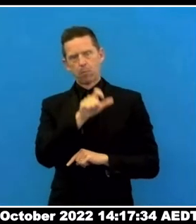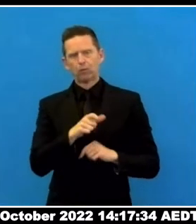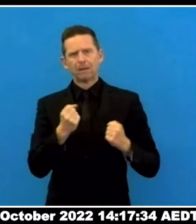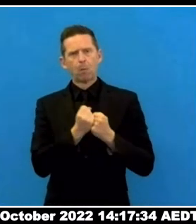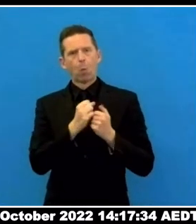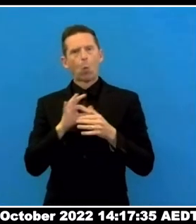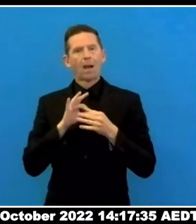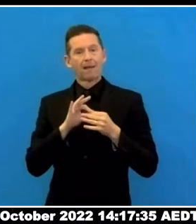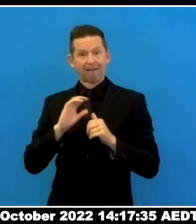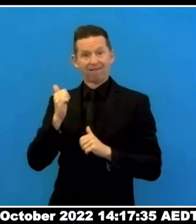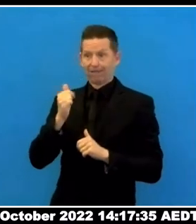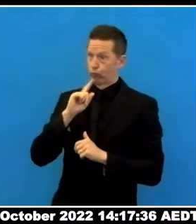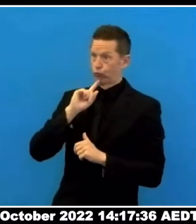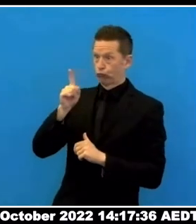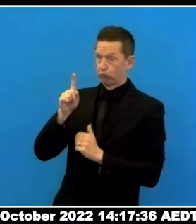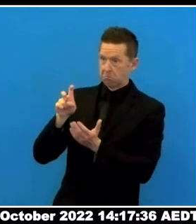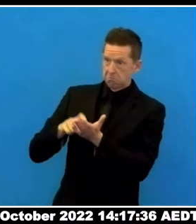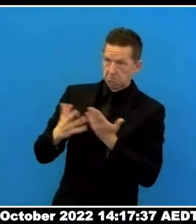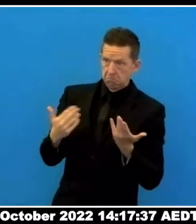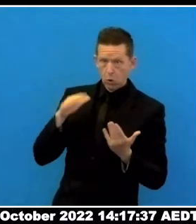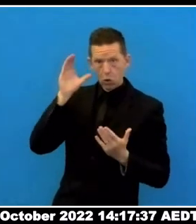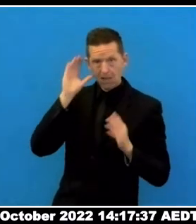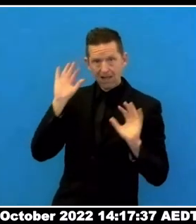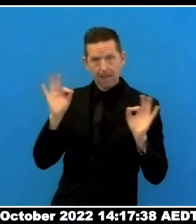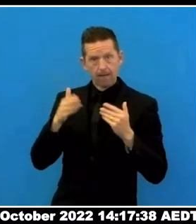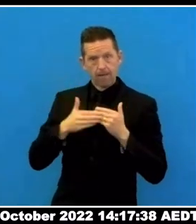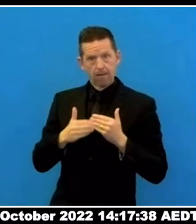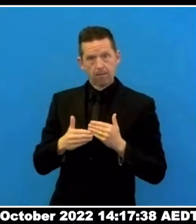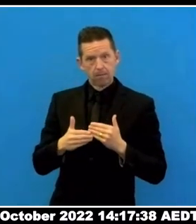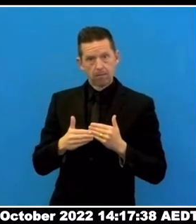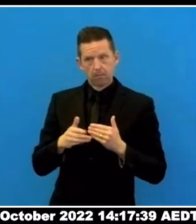I have not heard anything since." Can I stop there.